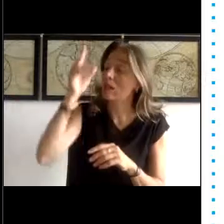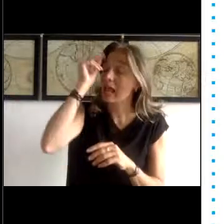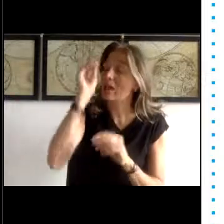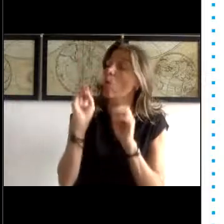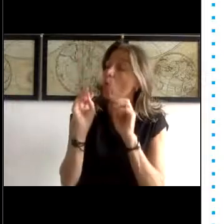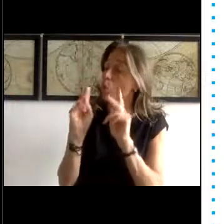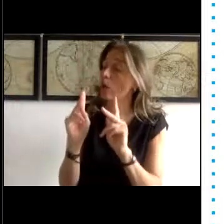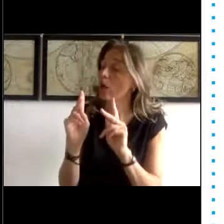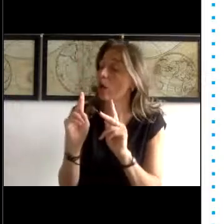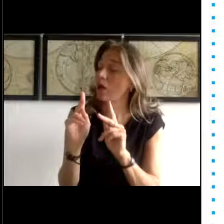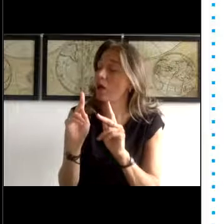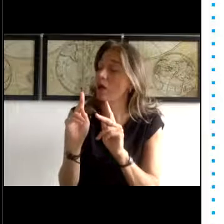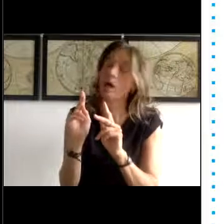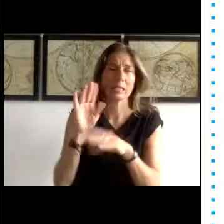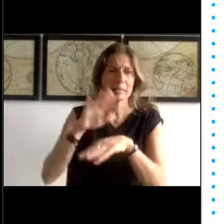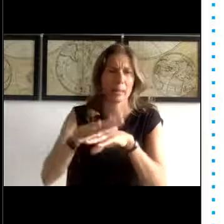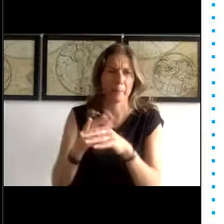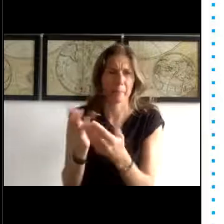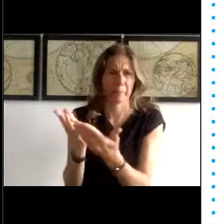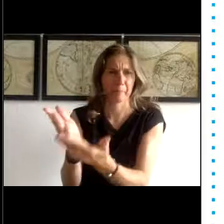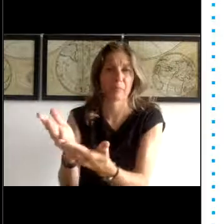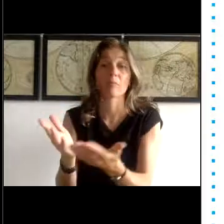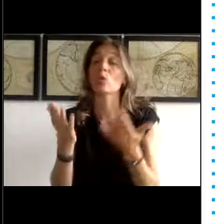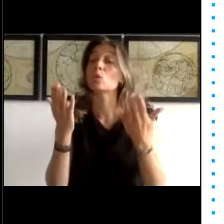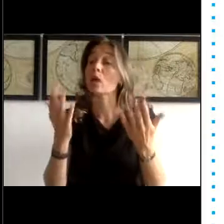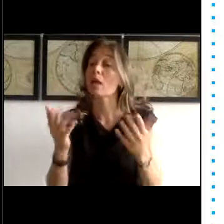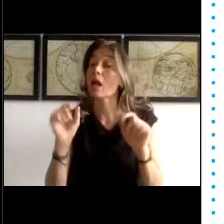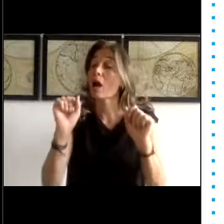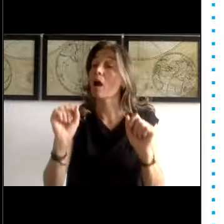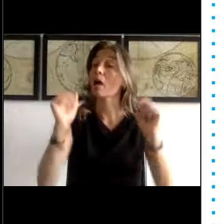Really to making sure participants can access the programme